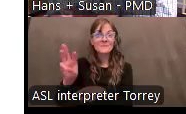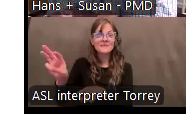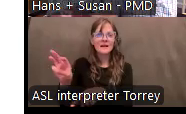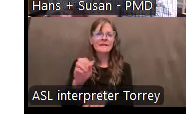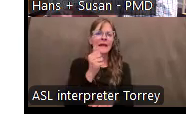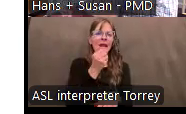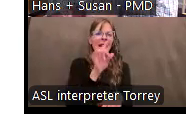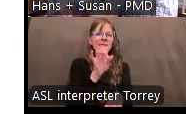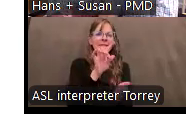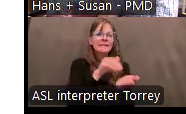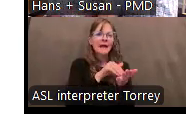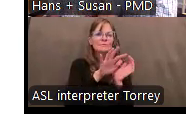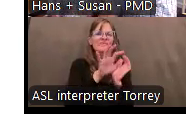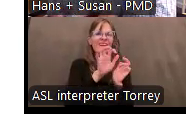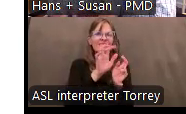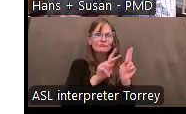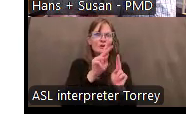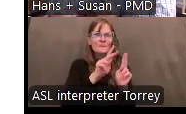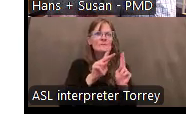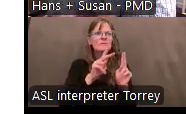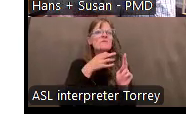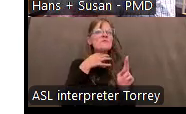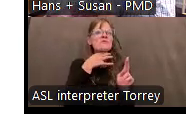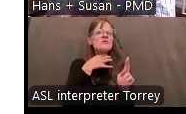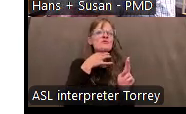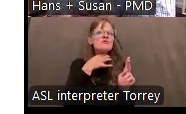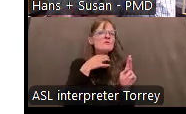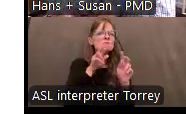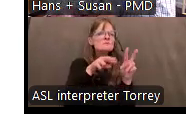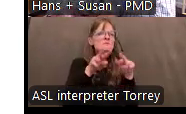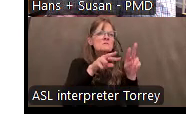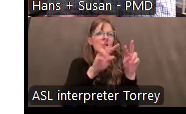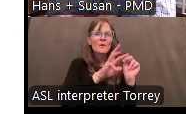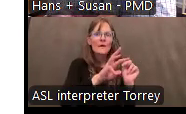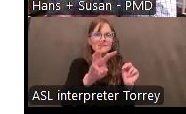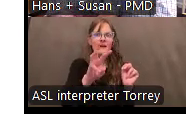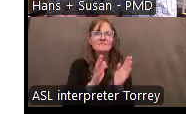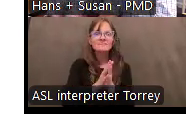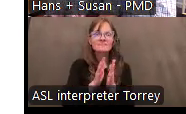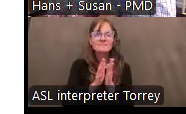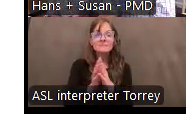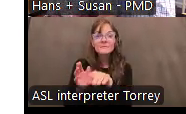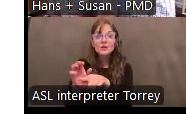And some of them registered. And that's coming next. We know from the social media how many people saw the ad